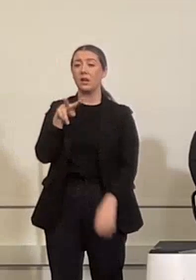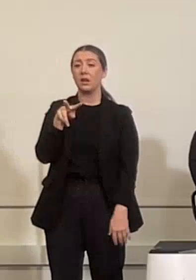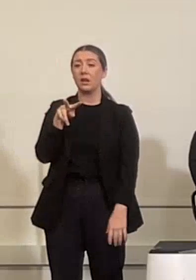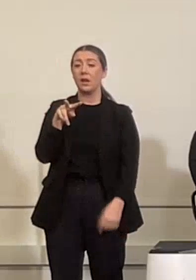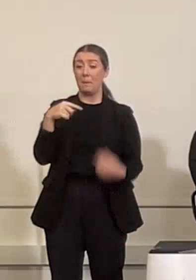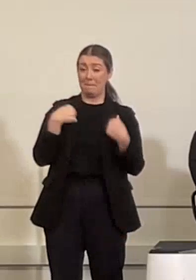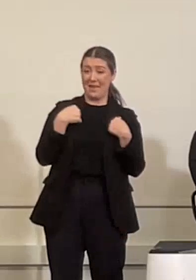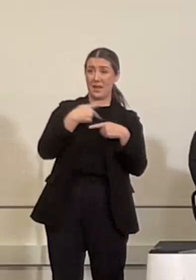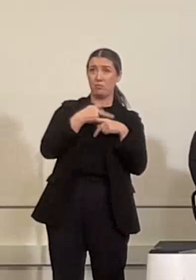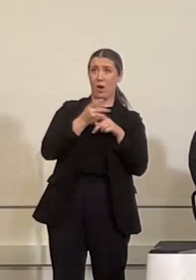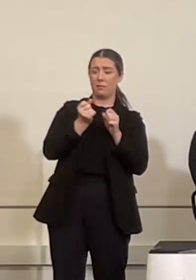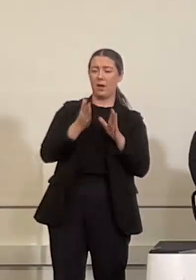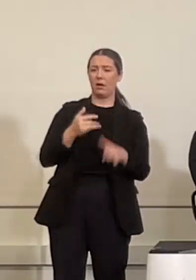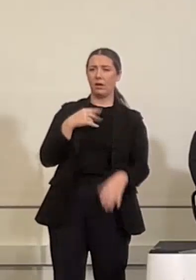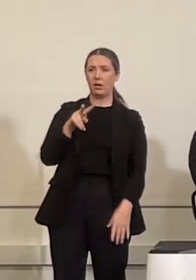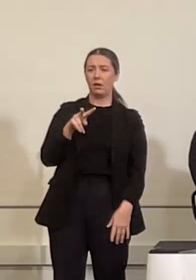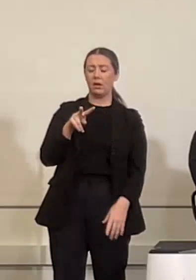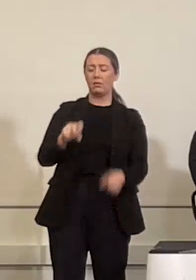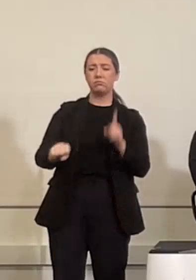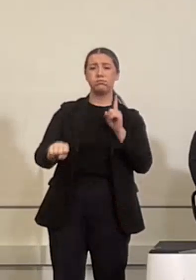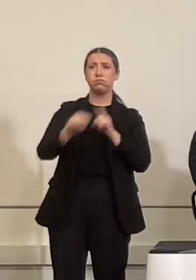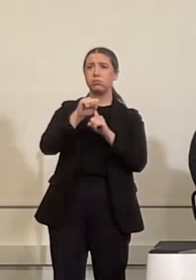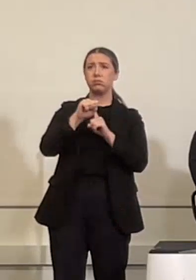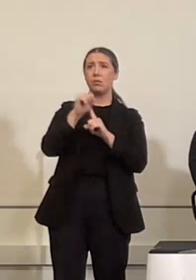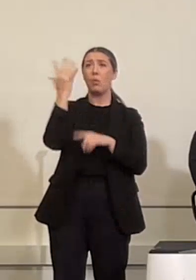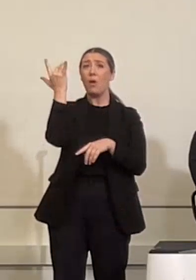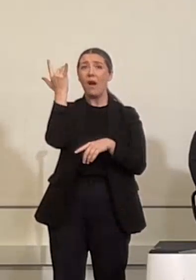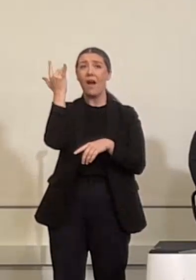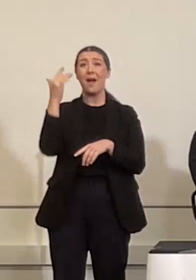product maker changed because I realized the decisions that I